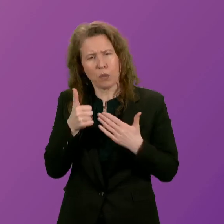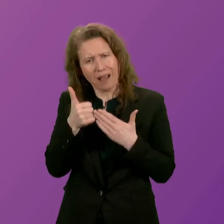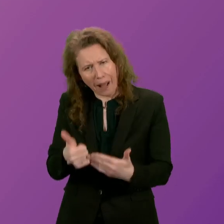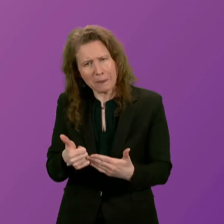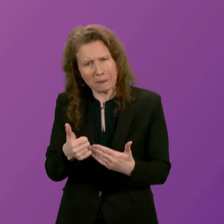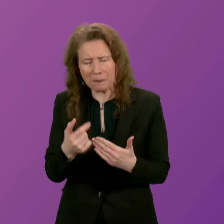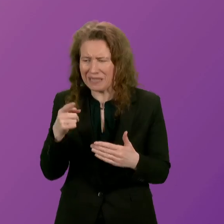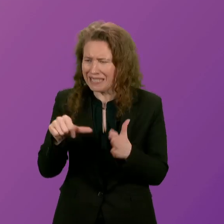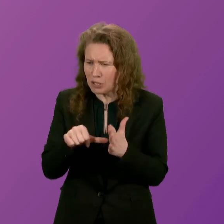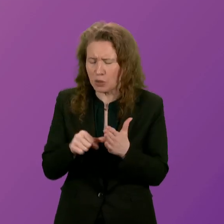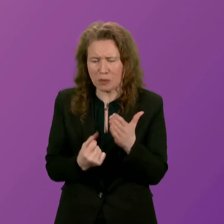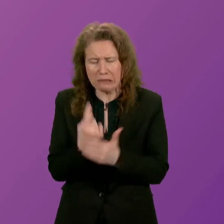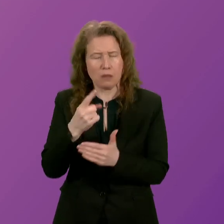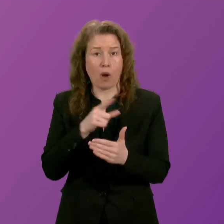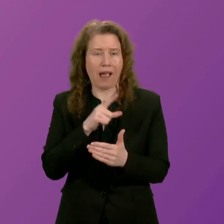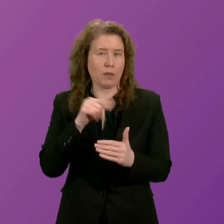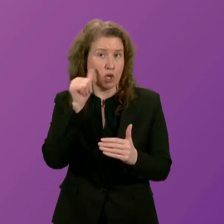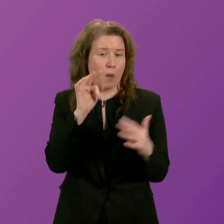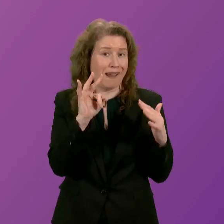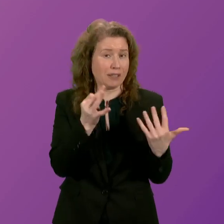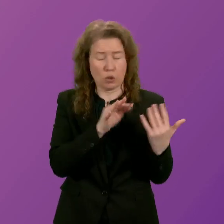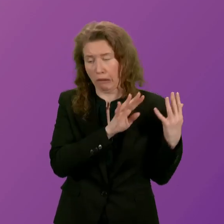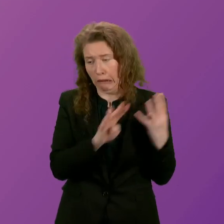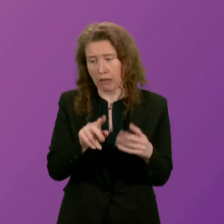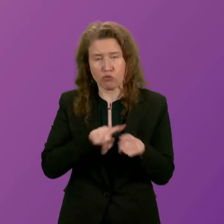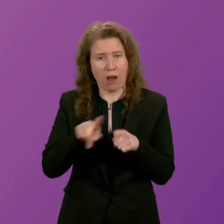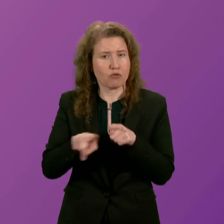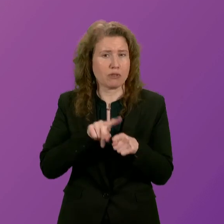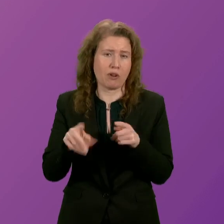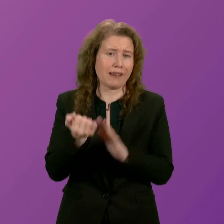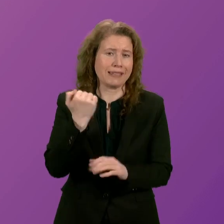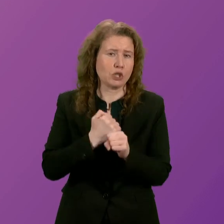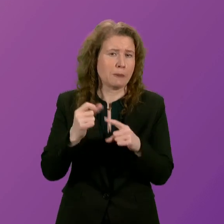have been raised about the 8 am rush by reducing pressure on GP services. That is